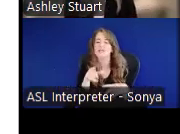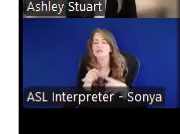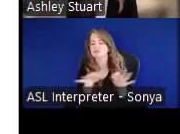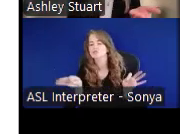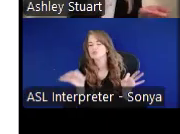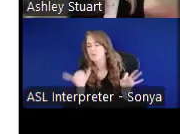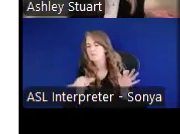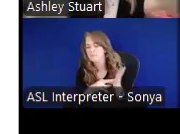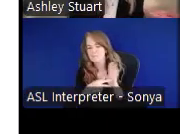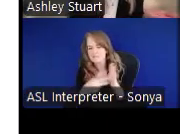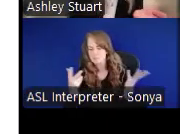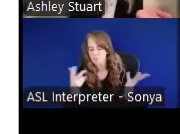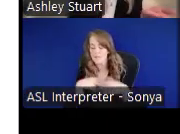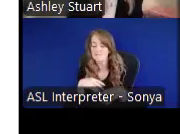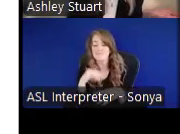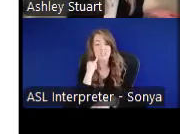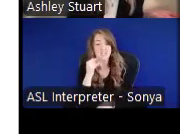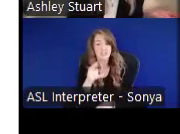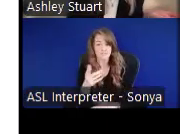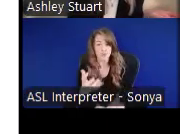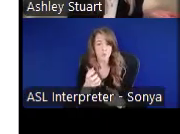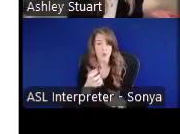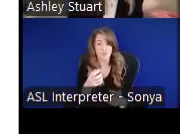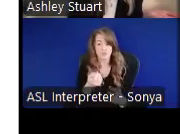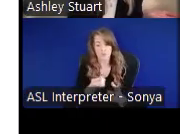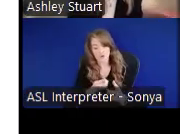we're going to Do something like remove reinforcement for a